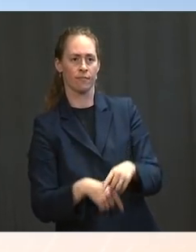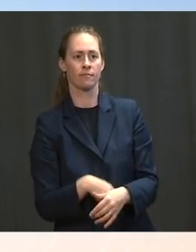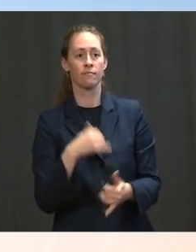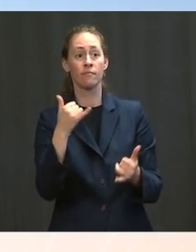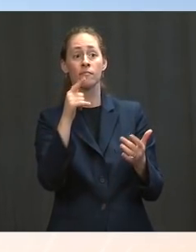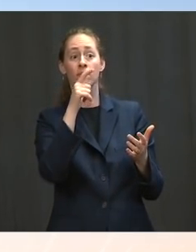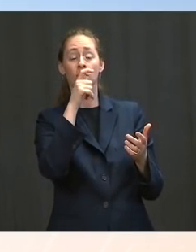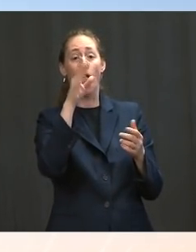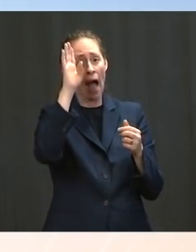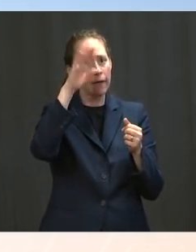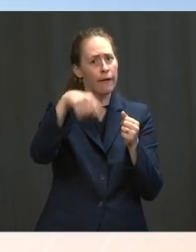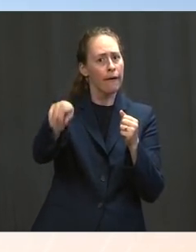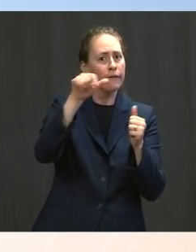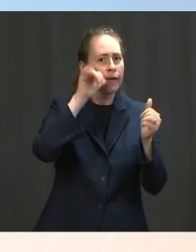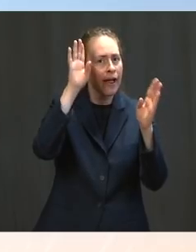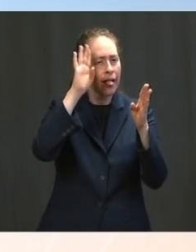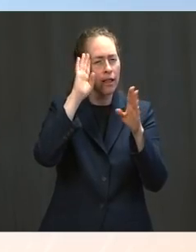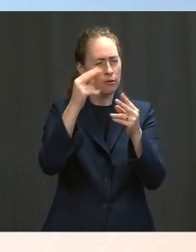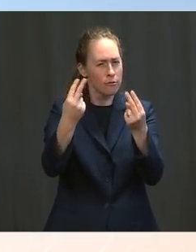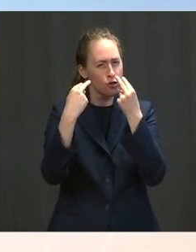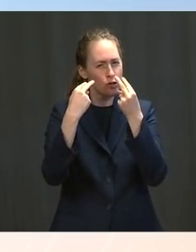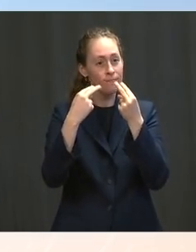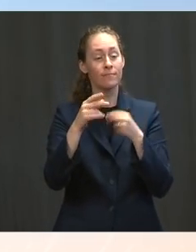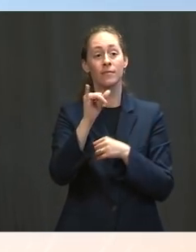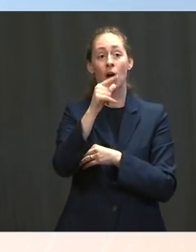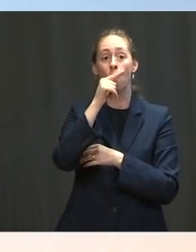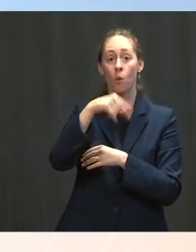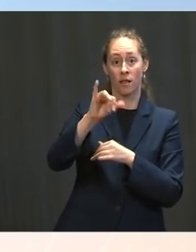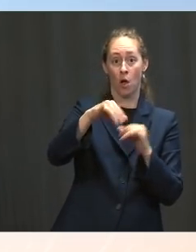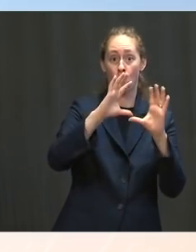our plan is to relocate this group to a location outside of Afghanistan